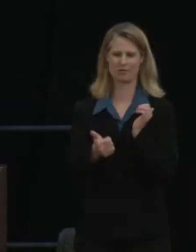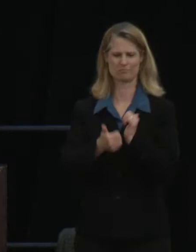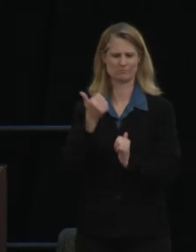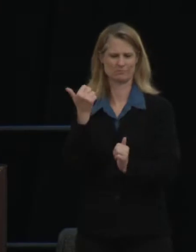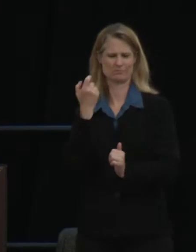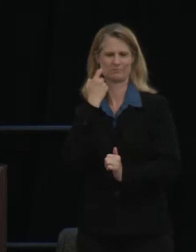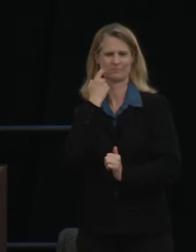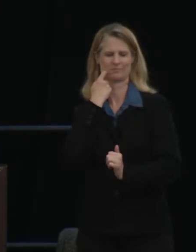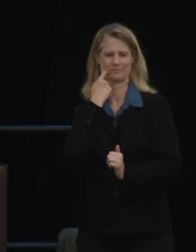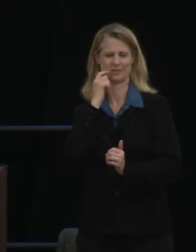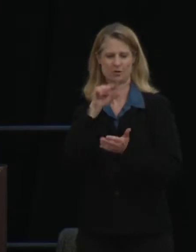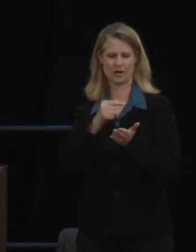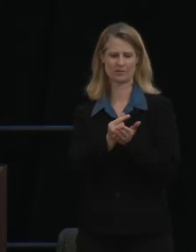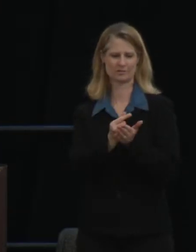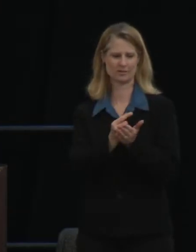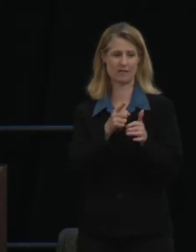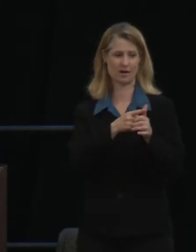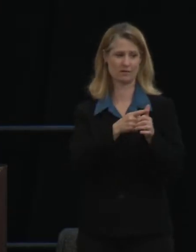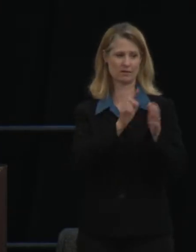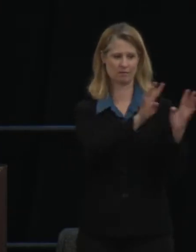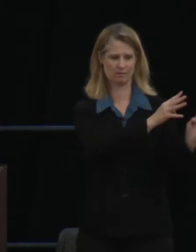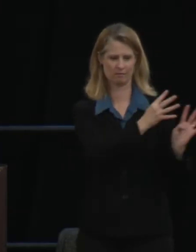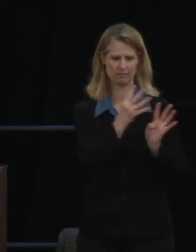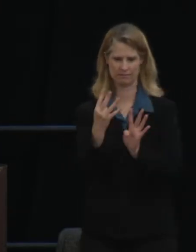If the first row would please come forward.